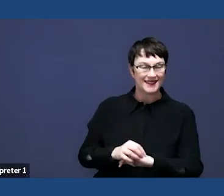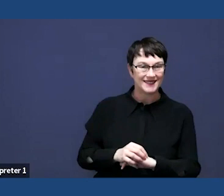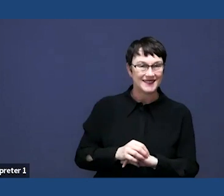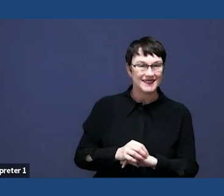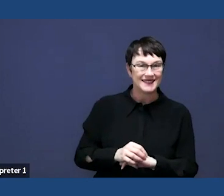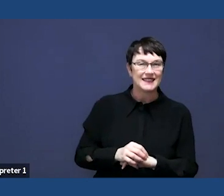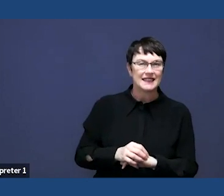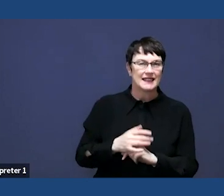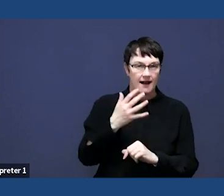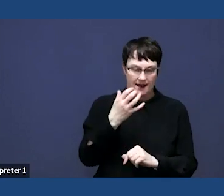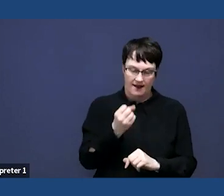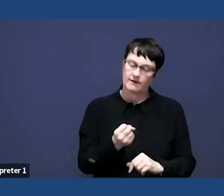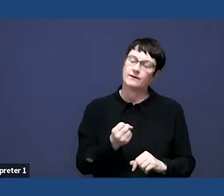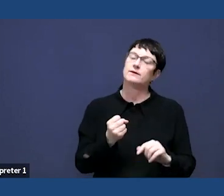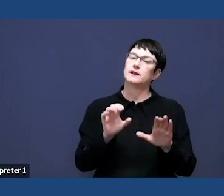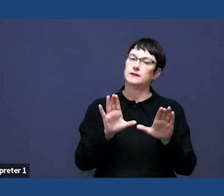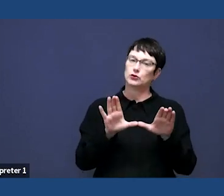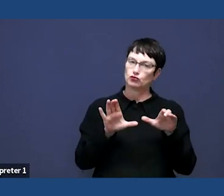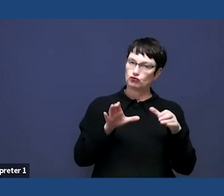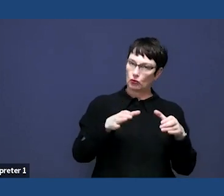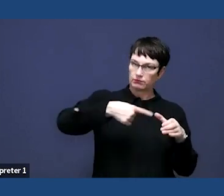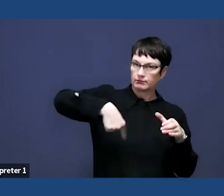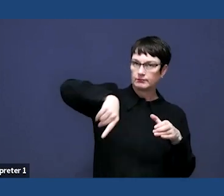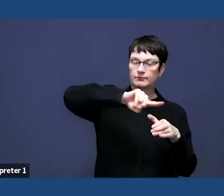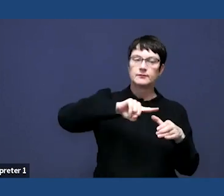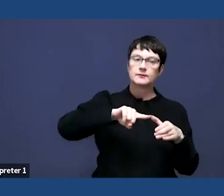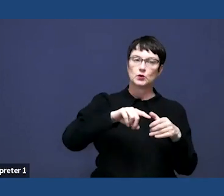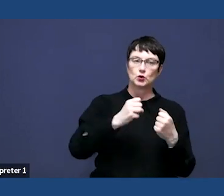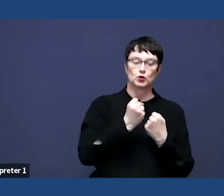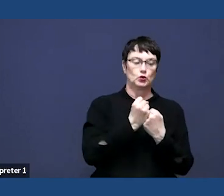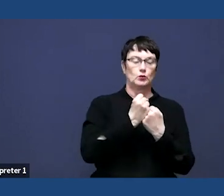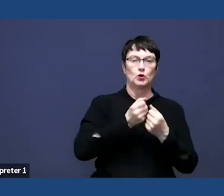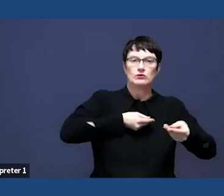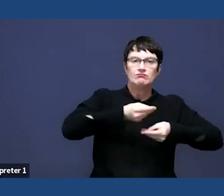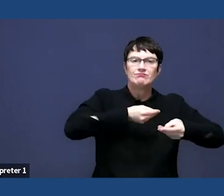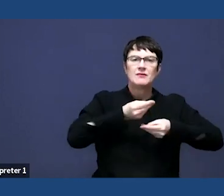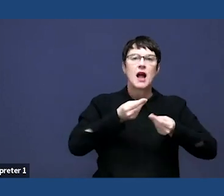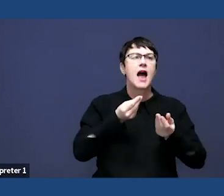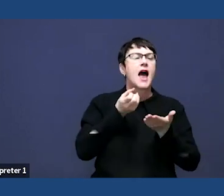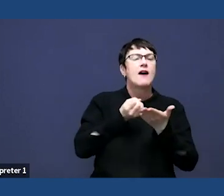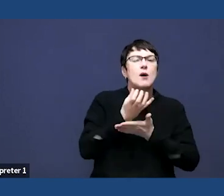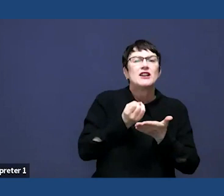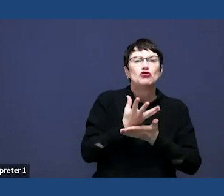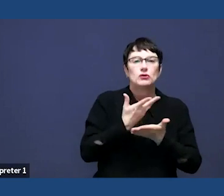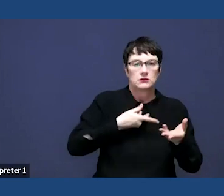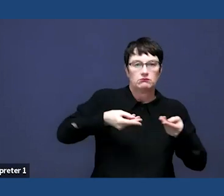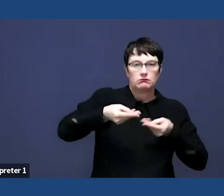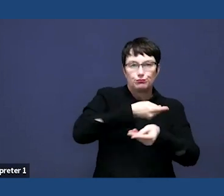role of caregivers and really find ways to make sure that we're sensitized to the caregiver